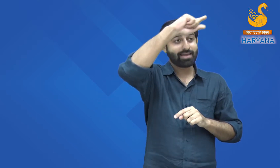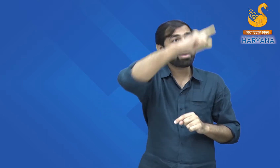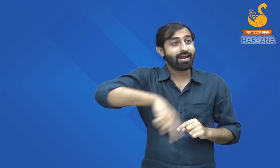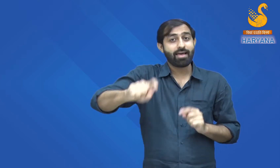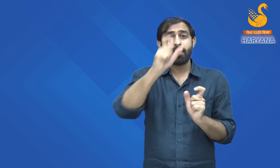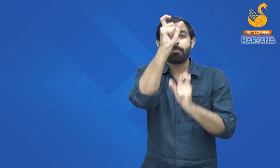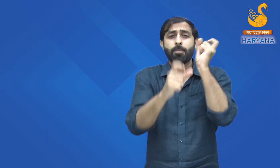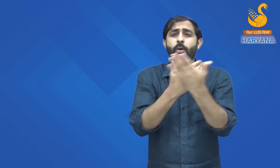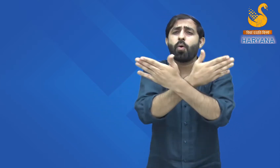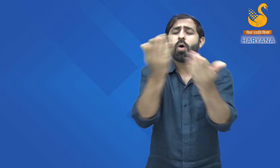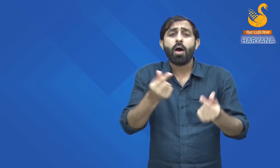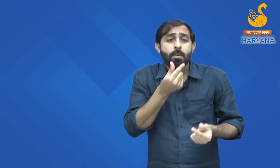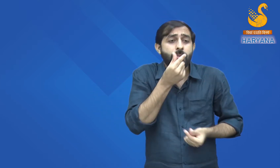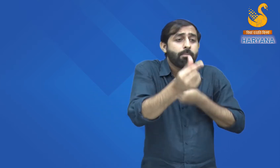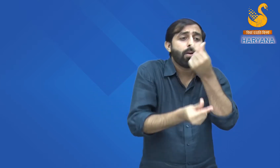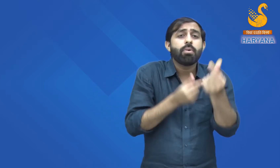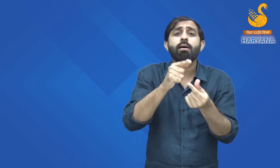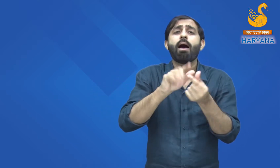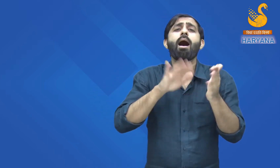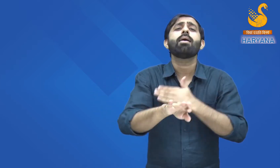and people of India call Bharat